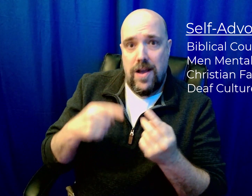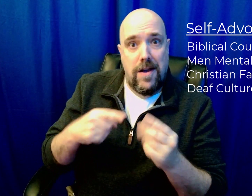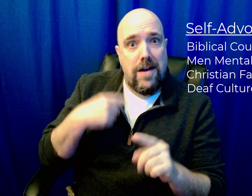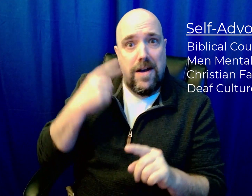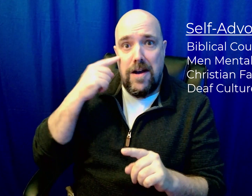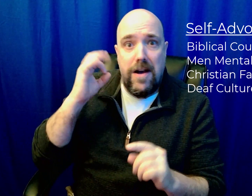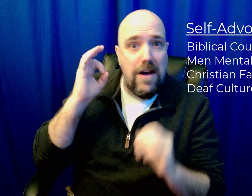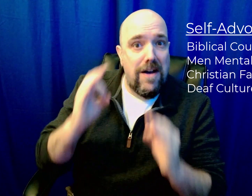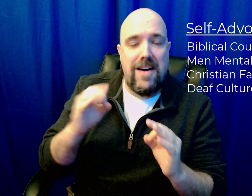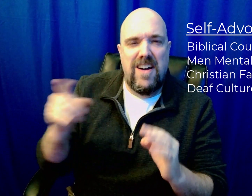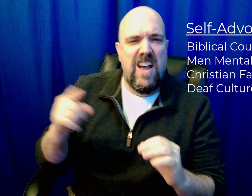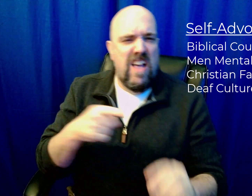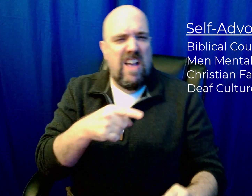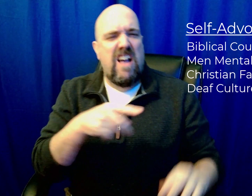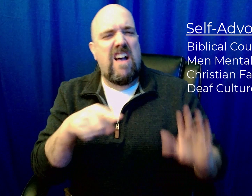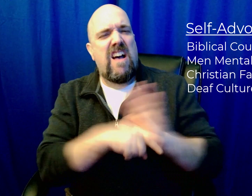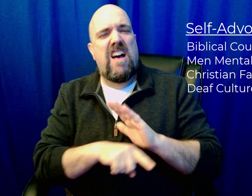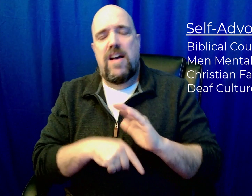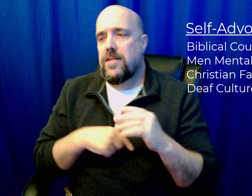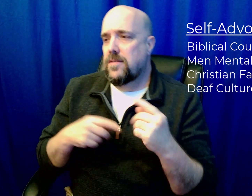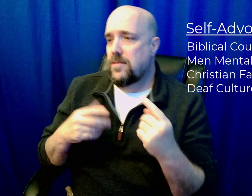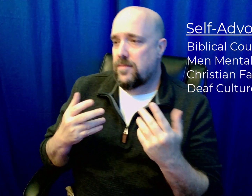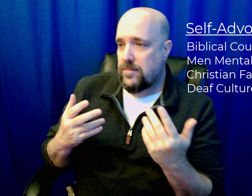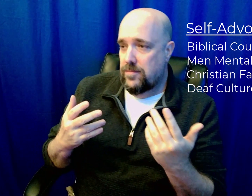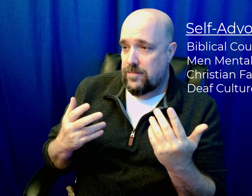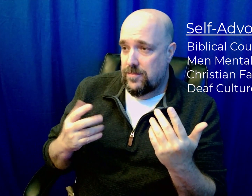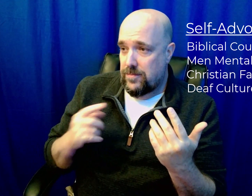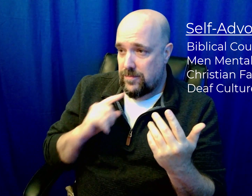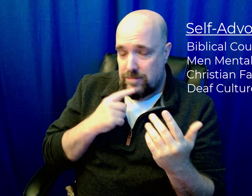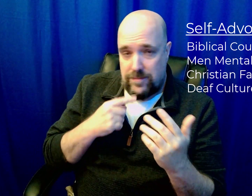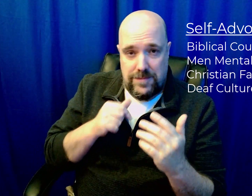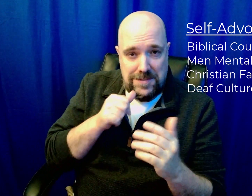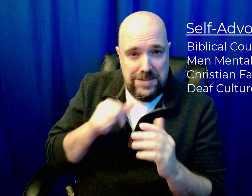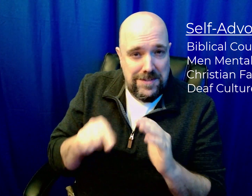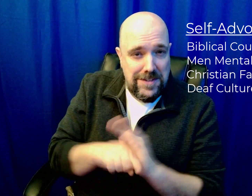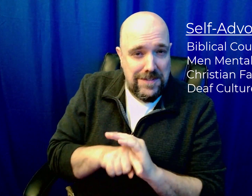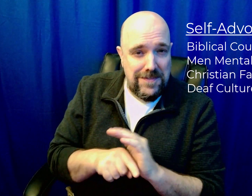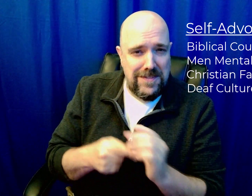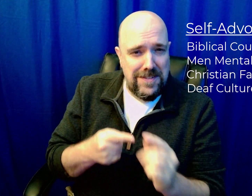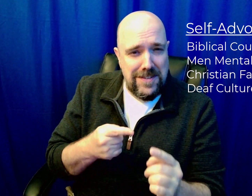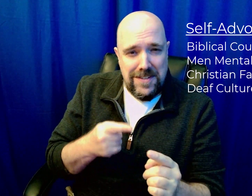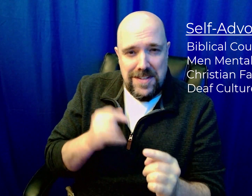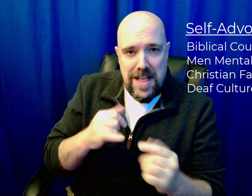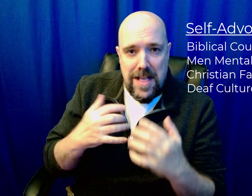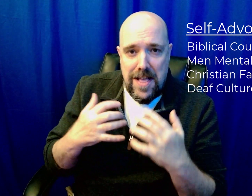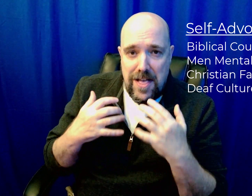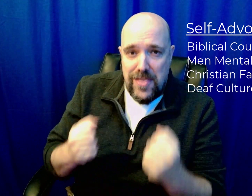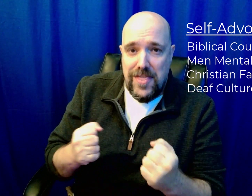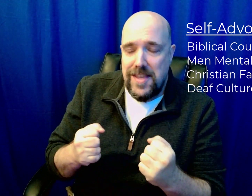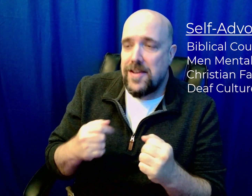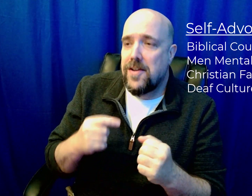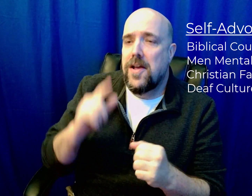When I thought the discussion was great, the person responded that you were negative. I thought this is not negative. This is a healthy conversation.